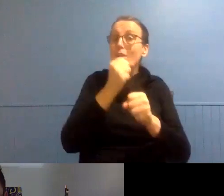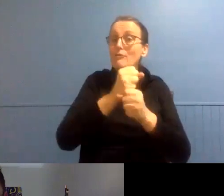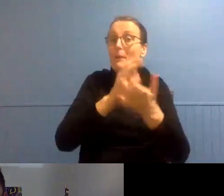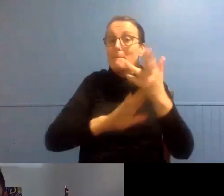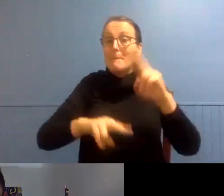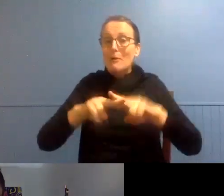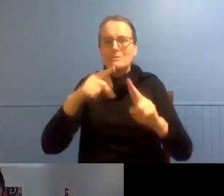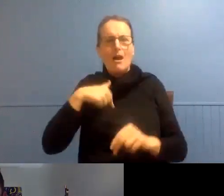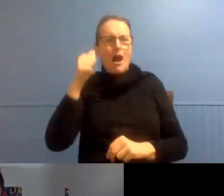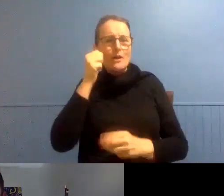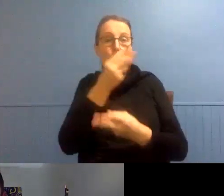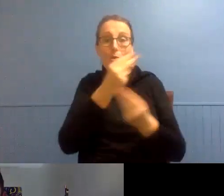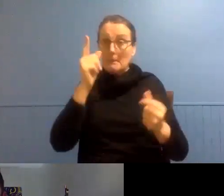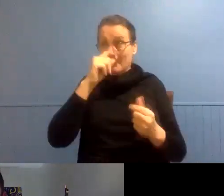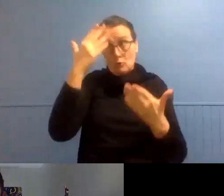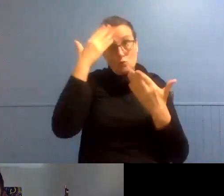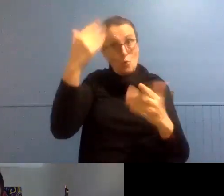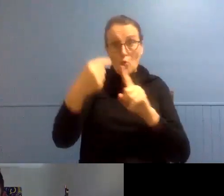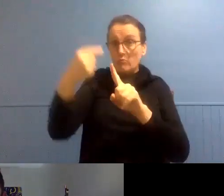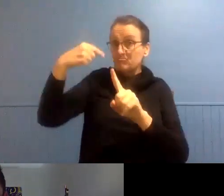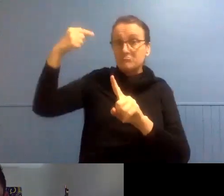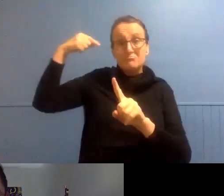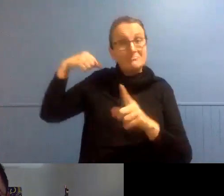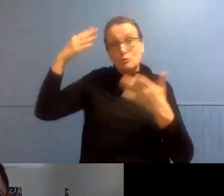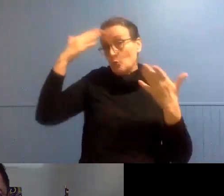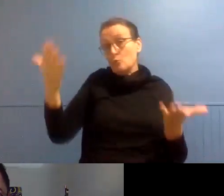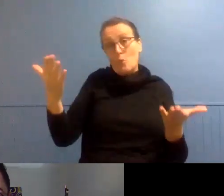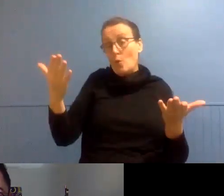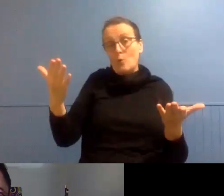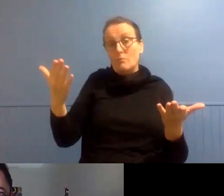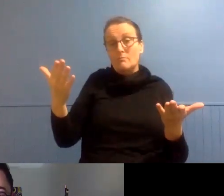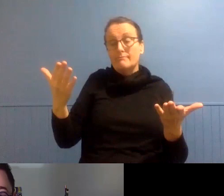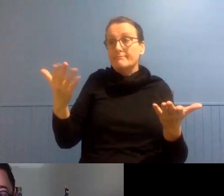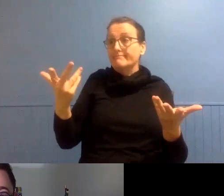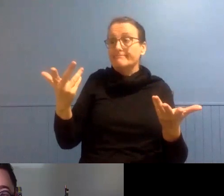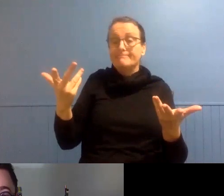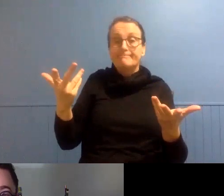Some of us don't know the story, through tragedy, or dysfunctional,